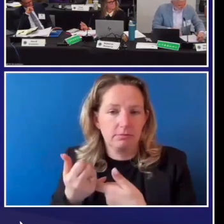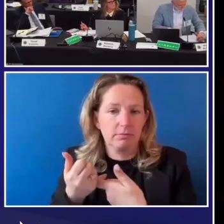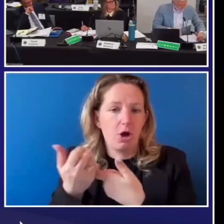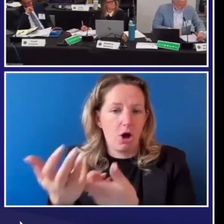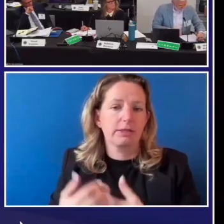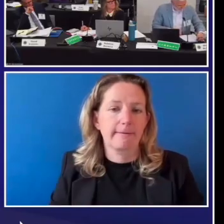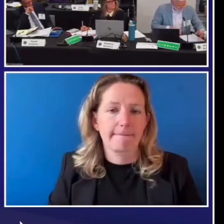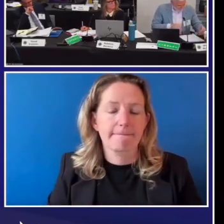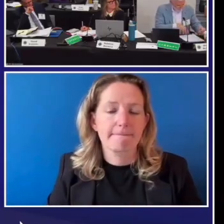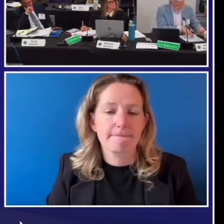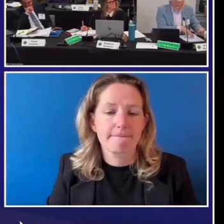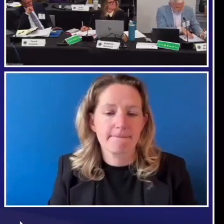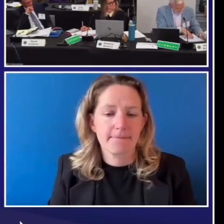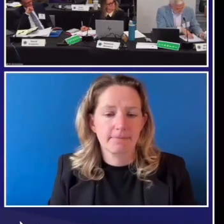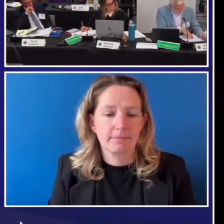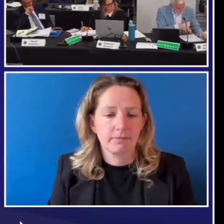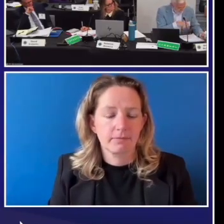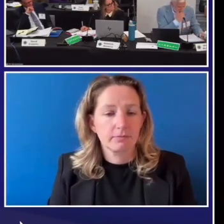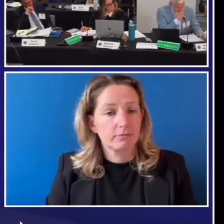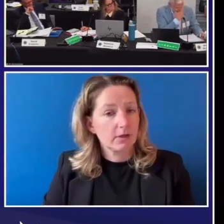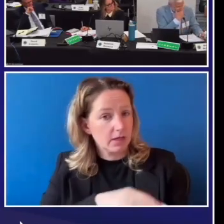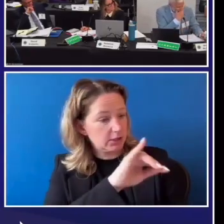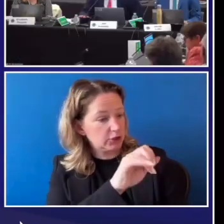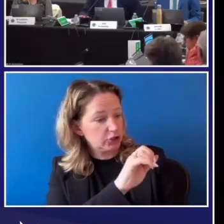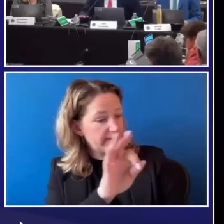Jeff, did you want to speak to that? No, I understand Mike's point.